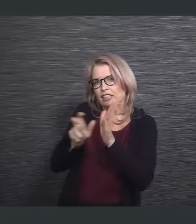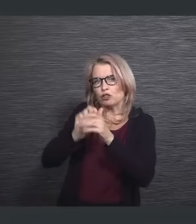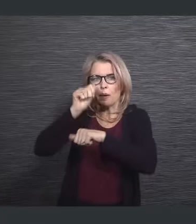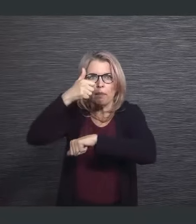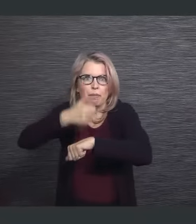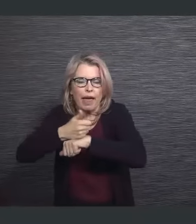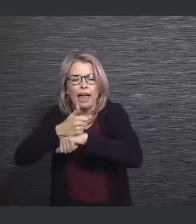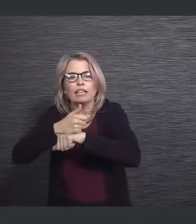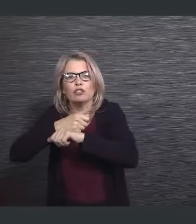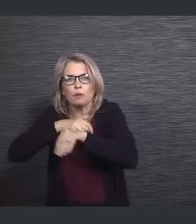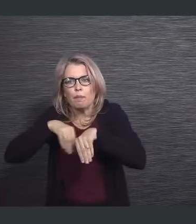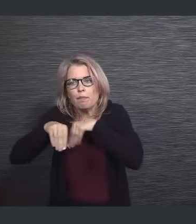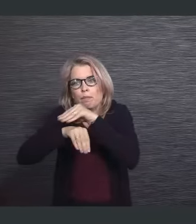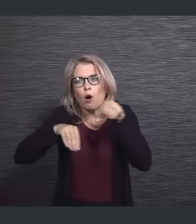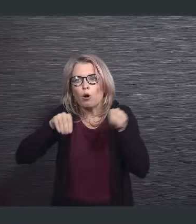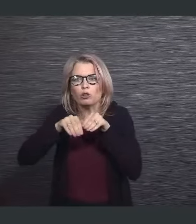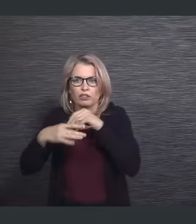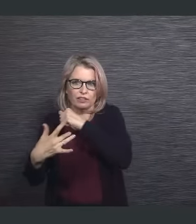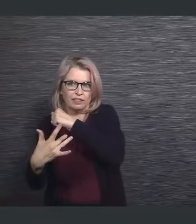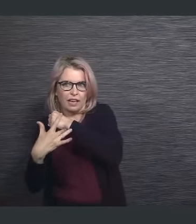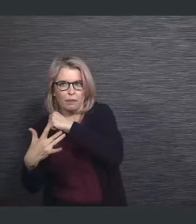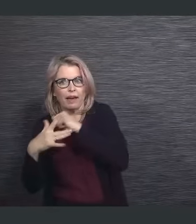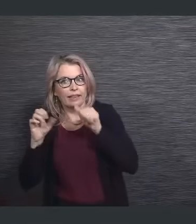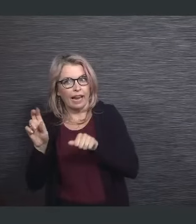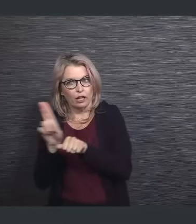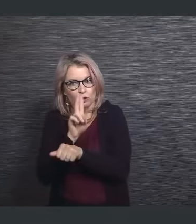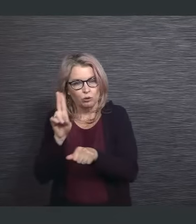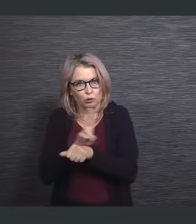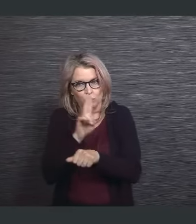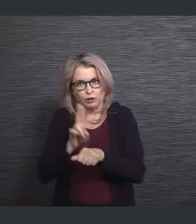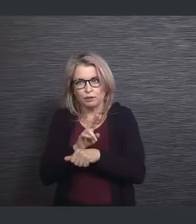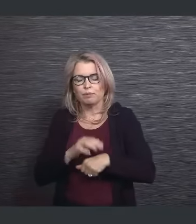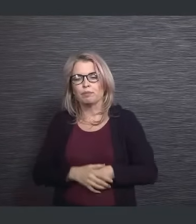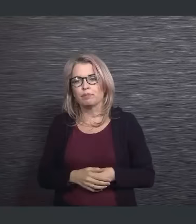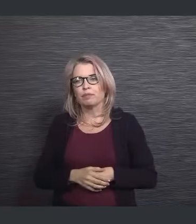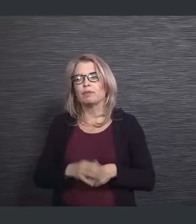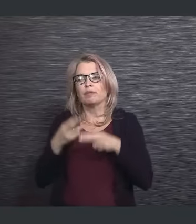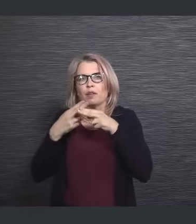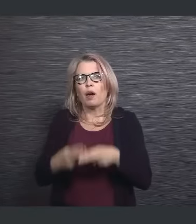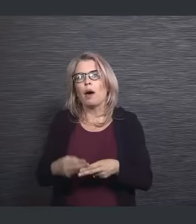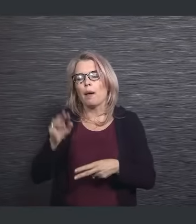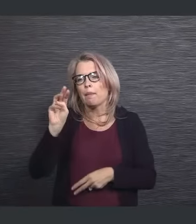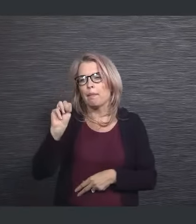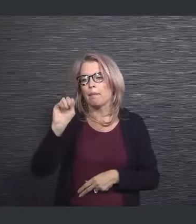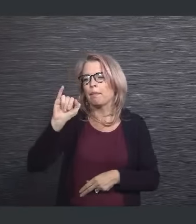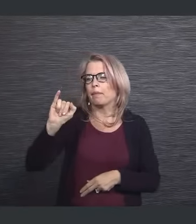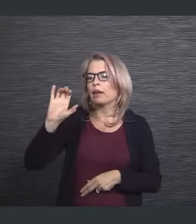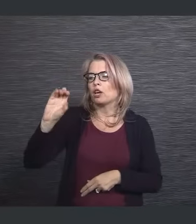can be used. mocopi enables creators to express themselves